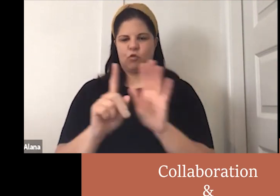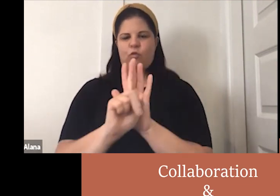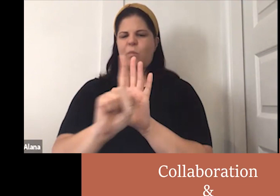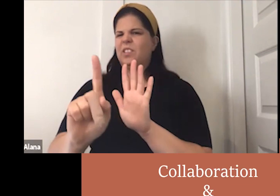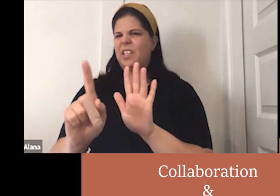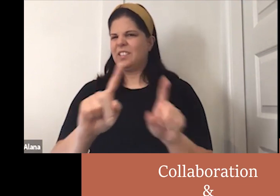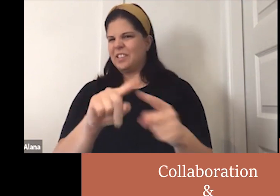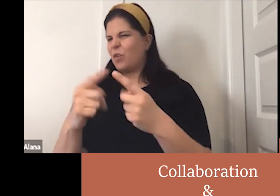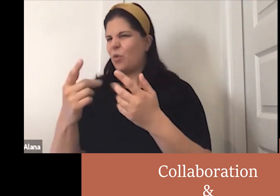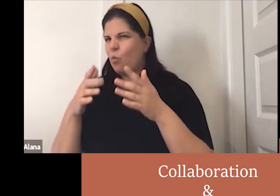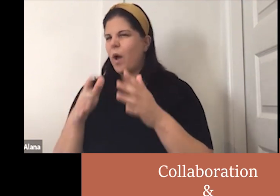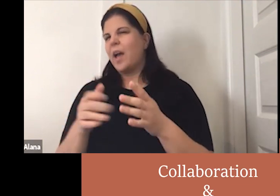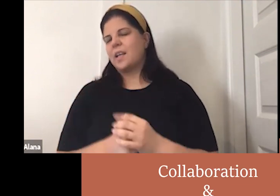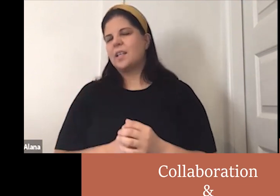to tell my story.